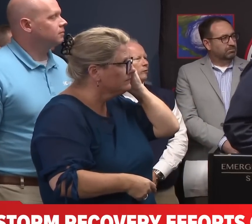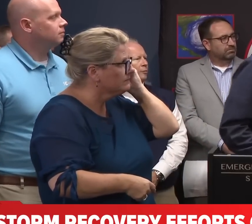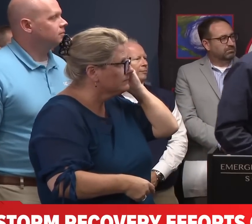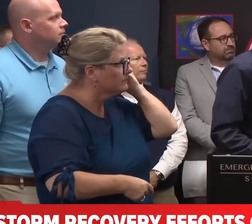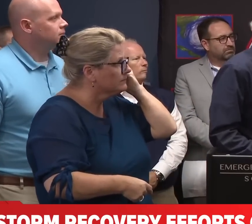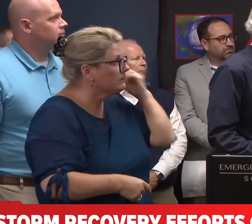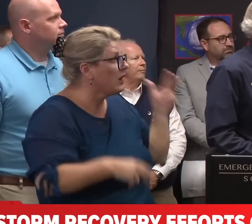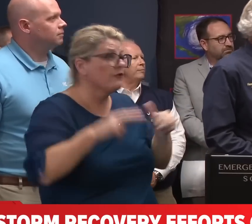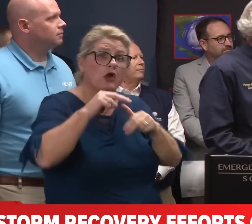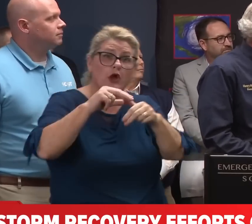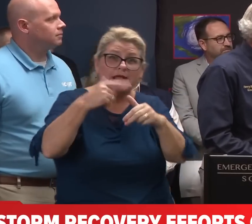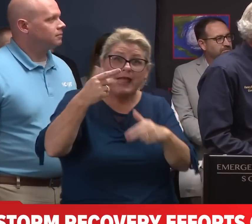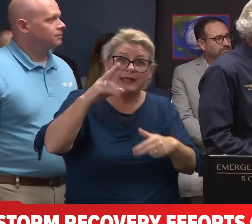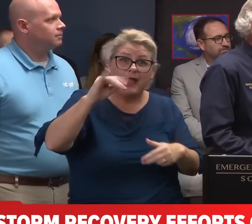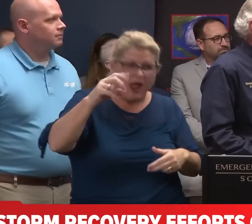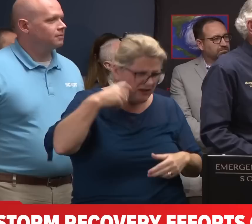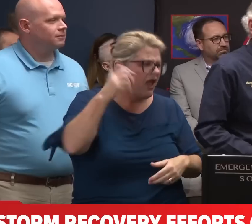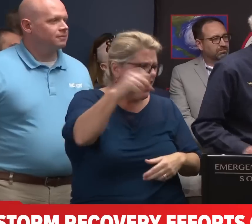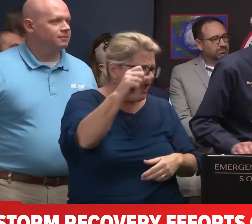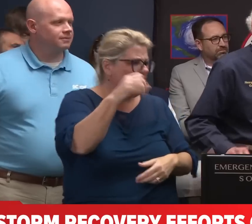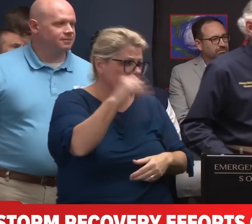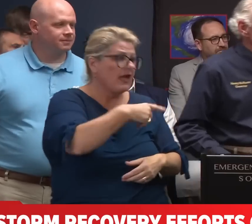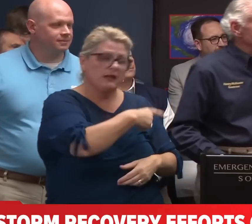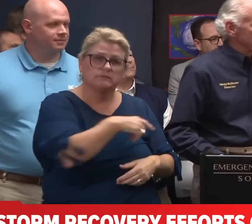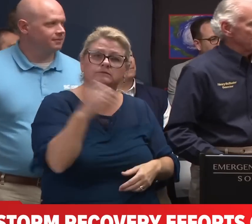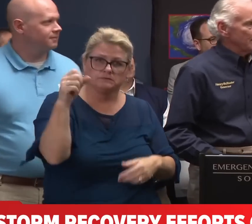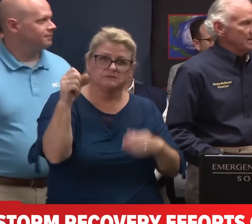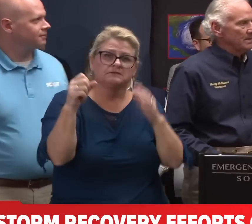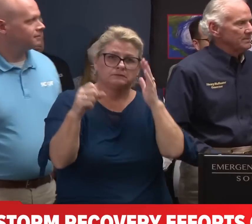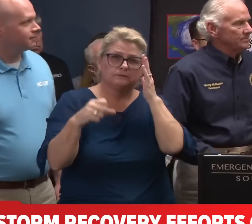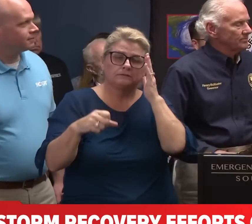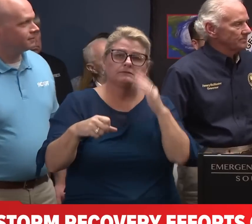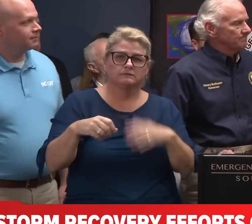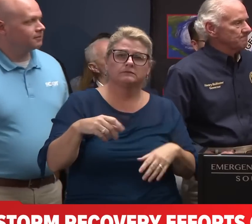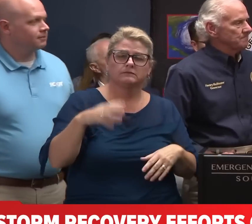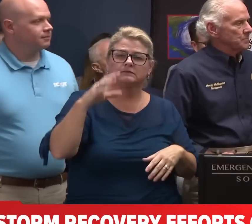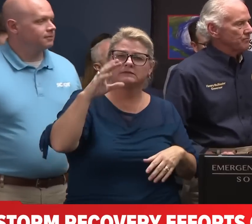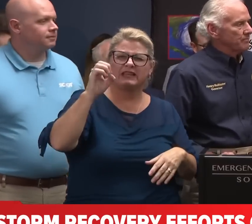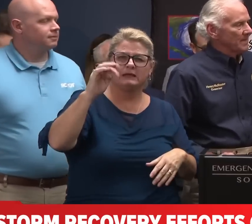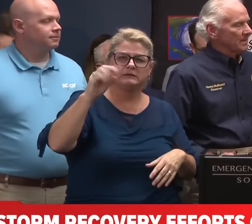the hurricane guide. Yeah. Yeah. Kim ST State E MD. Yeah. The